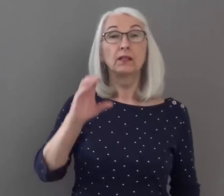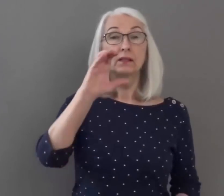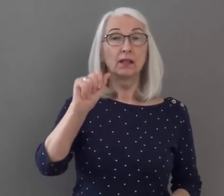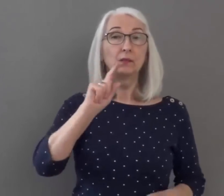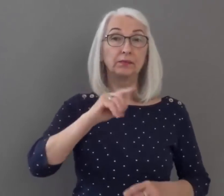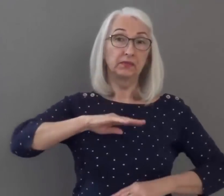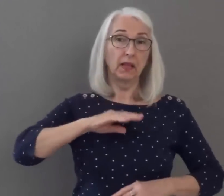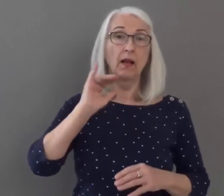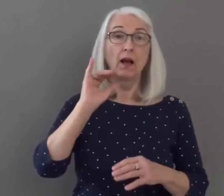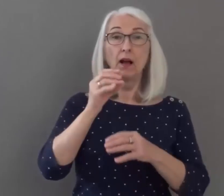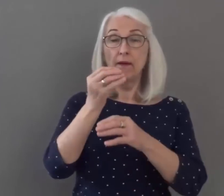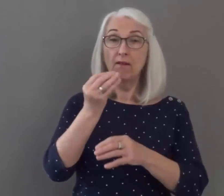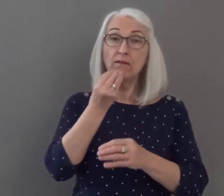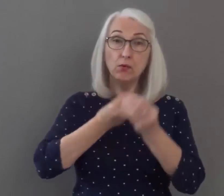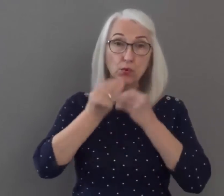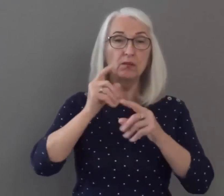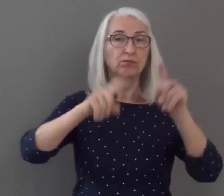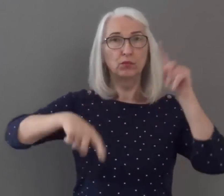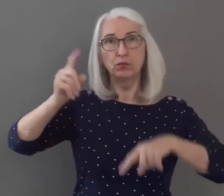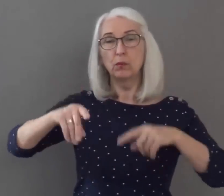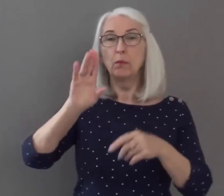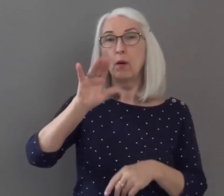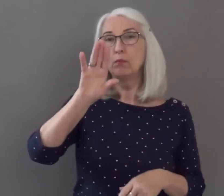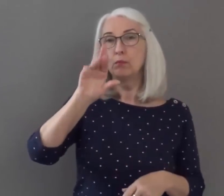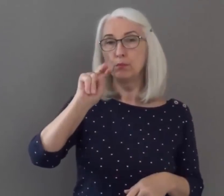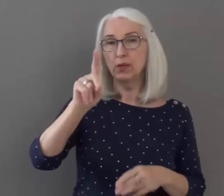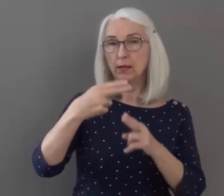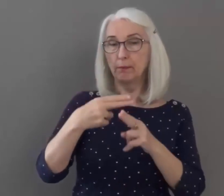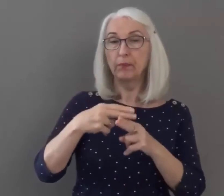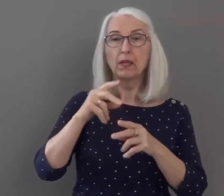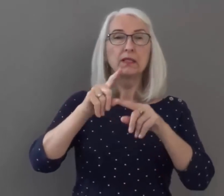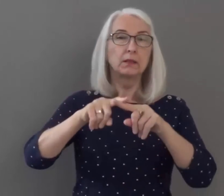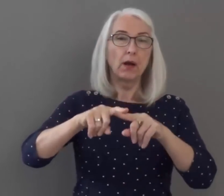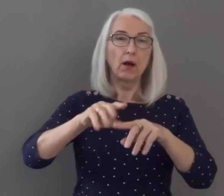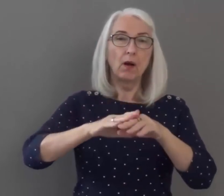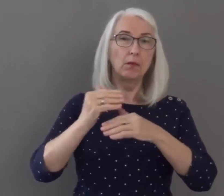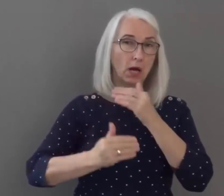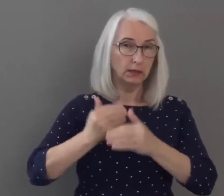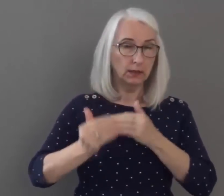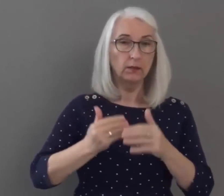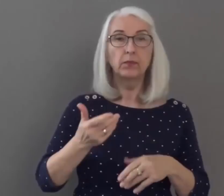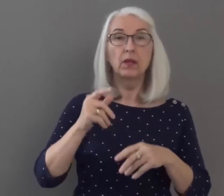The calcium content of foods varies by brand and depends on processing.